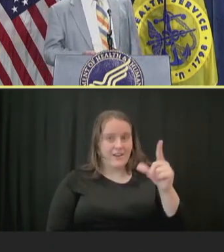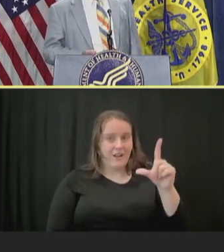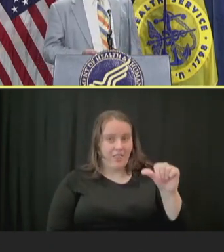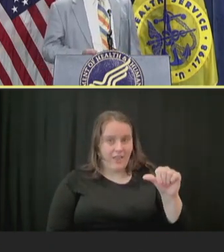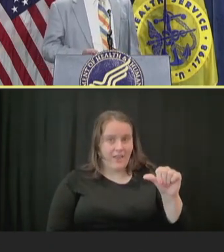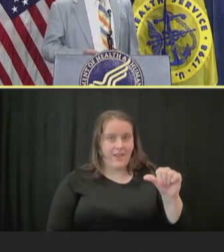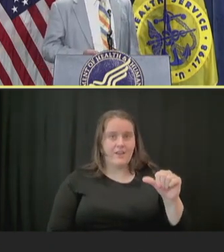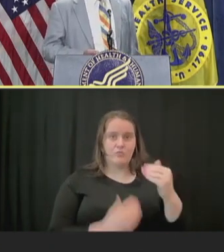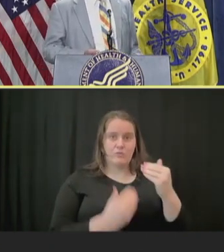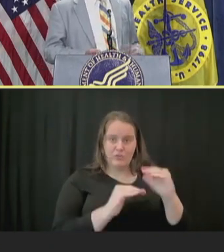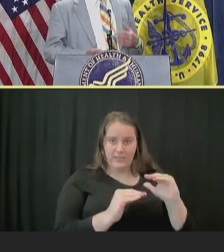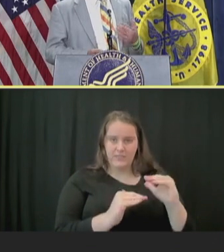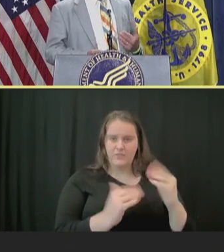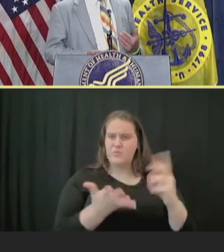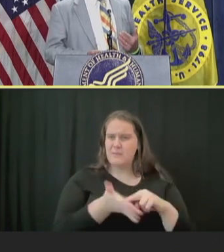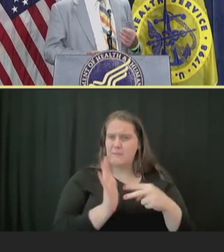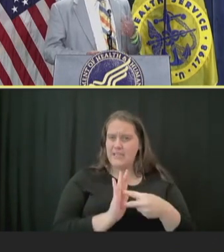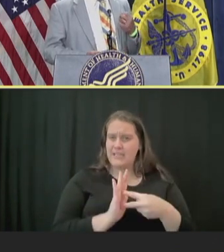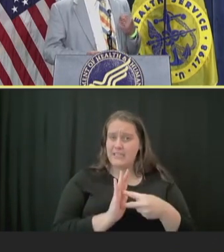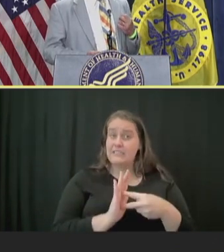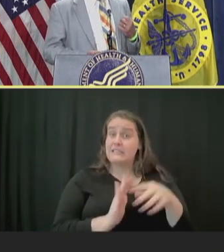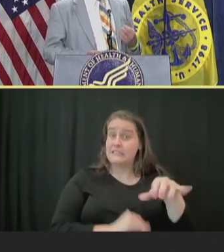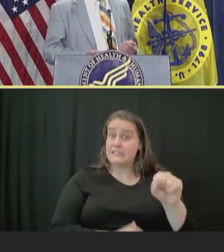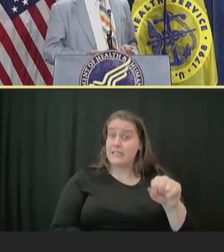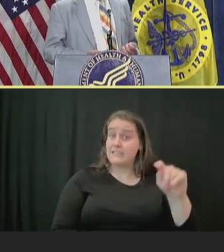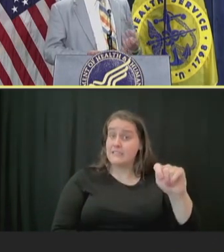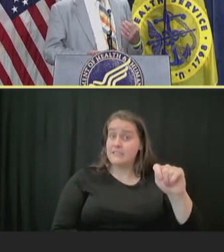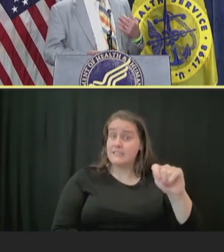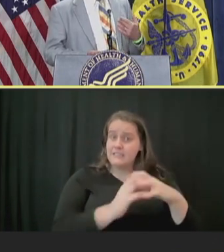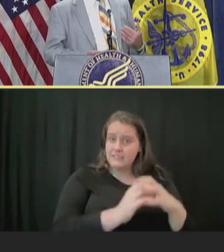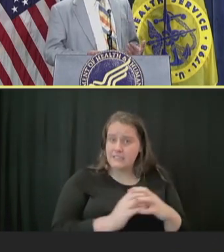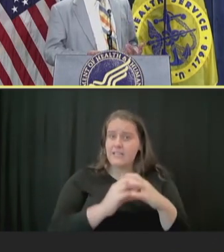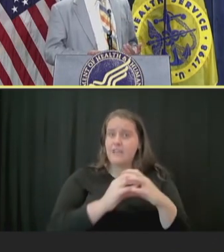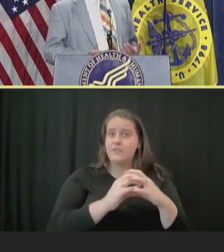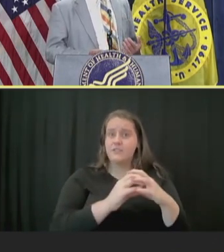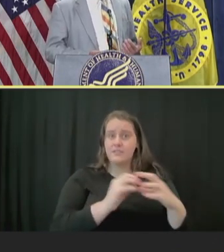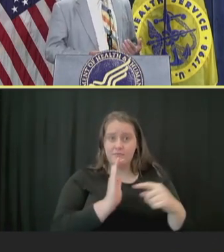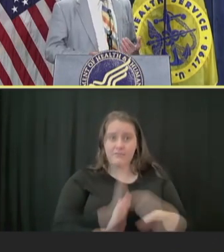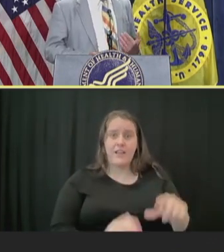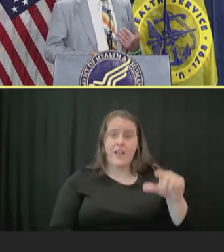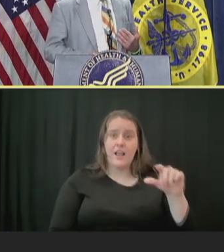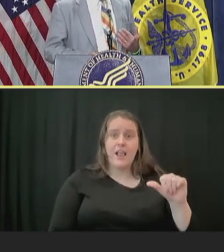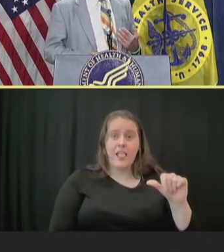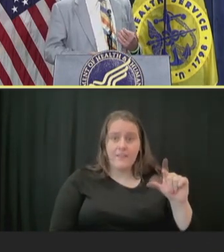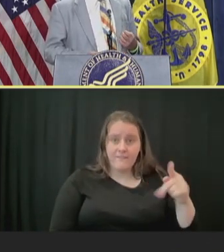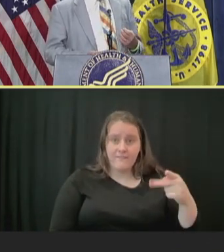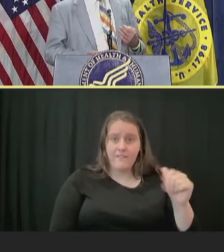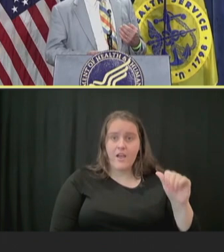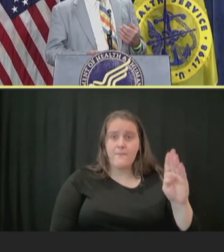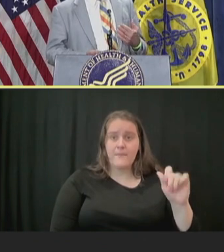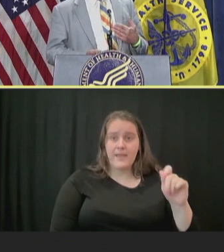What does this mean? They're still T cells. They express an alpha beta T cell receptor or a gamma